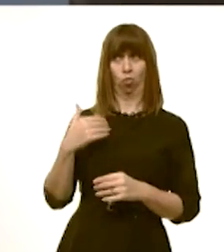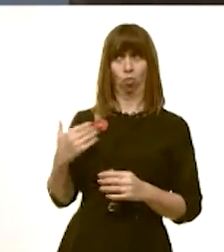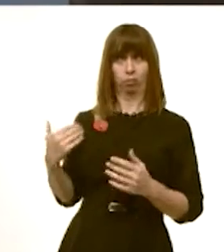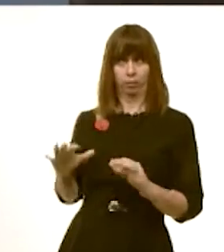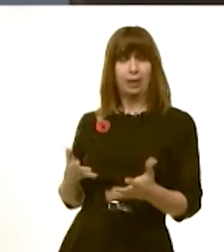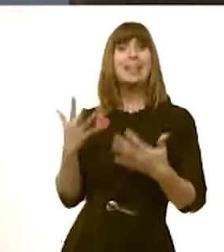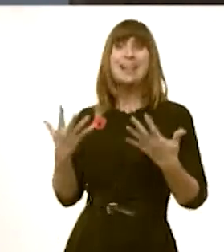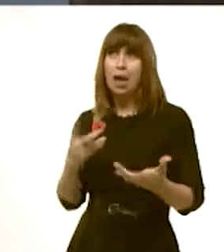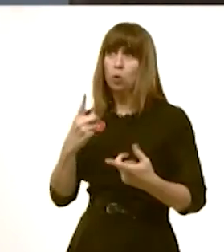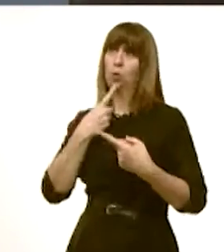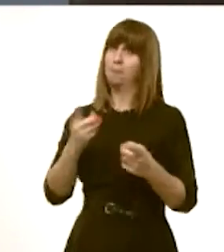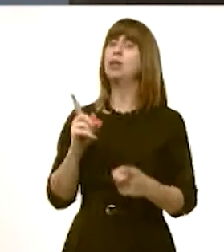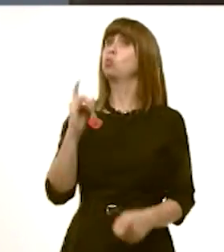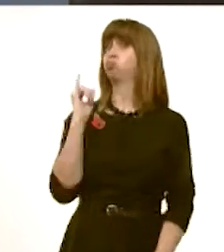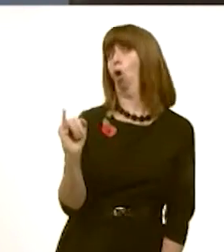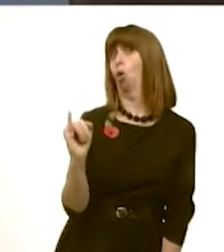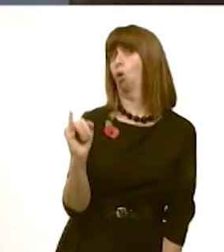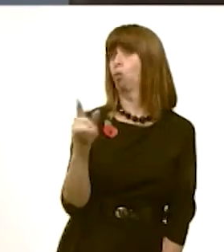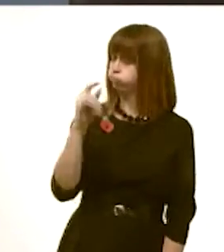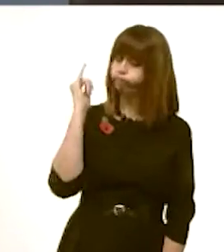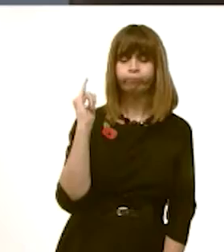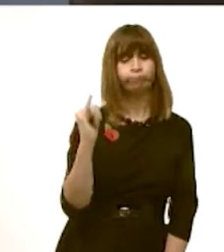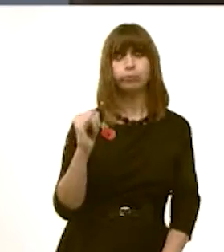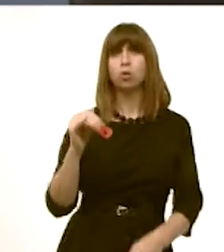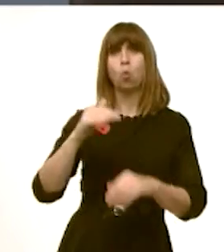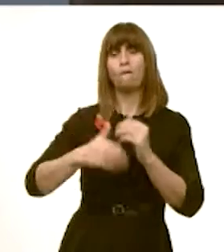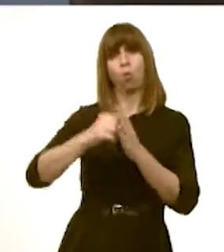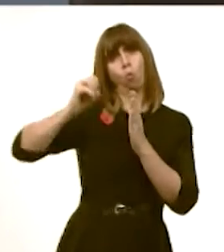and now that youíve admitted that you got it wrong on ministerial decision reports,